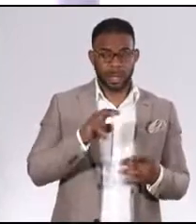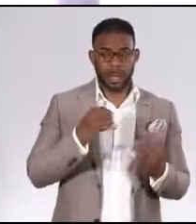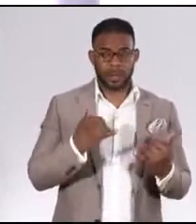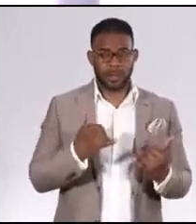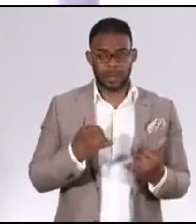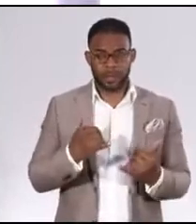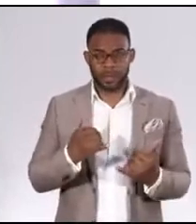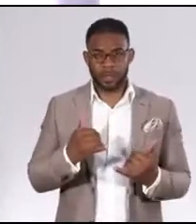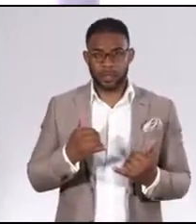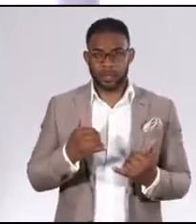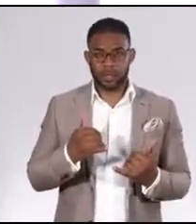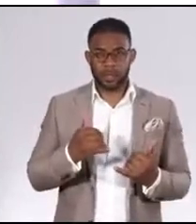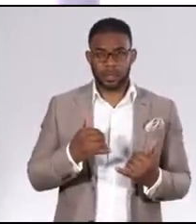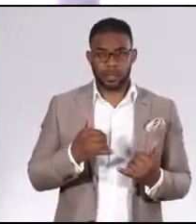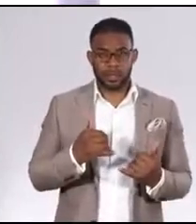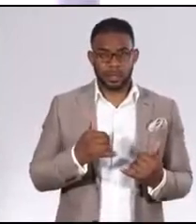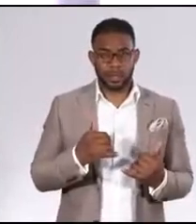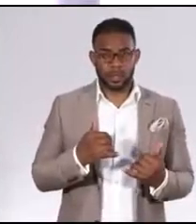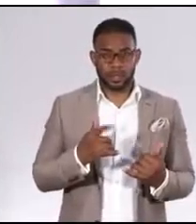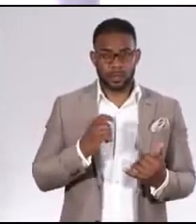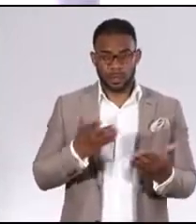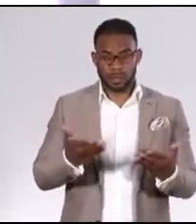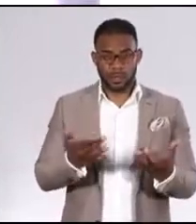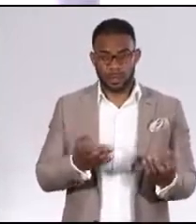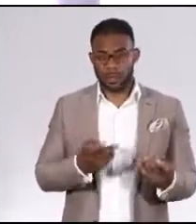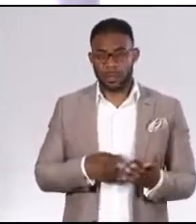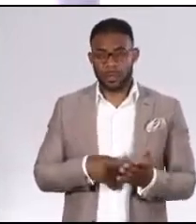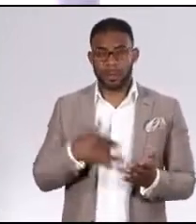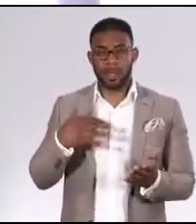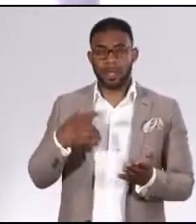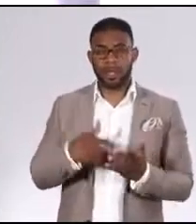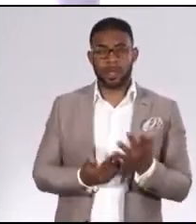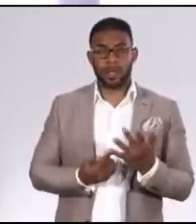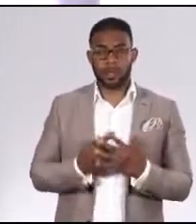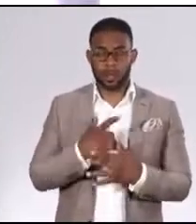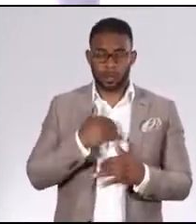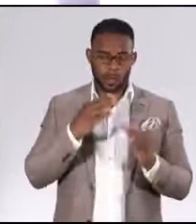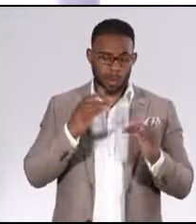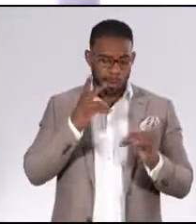um Will uh be inviting you periodically throughout and will hope to hear your voices.